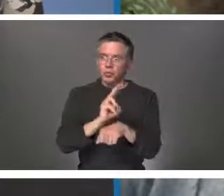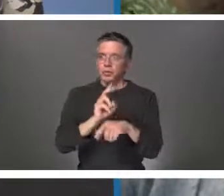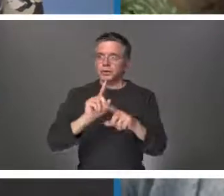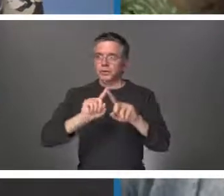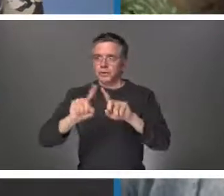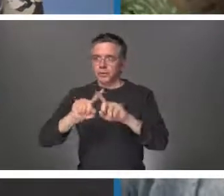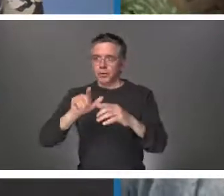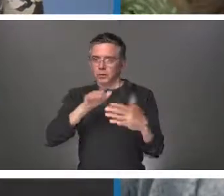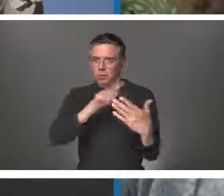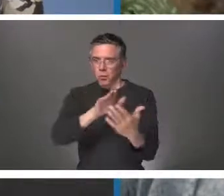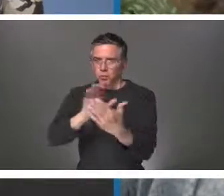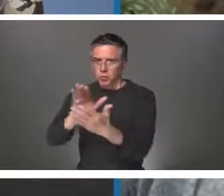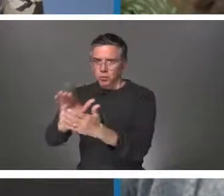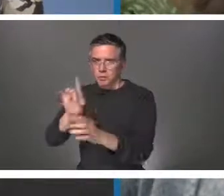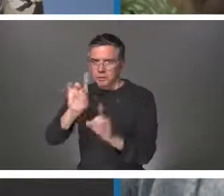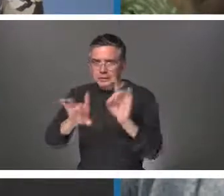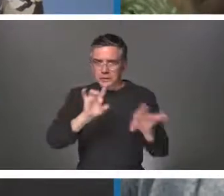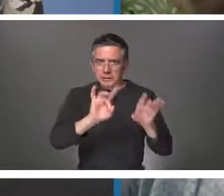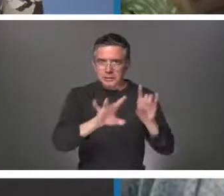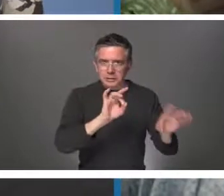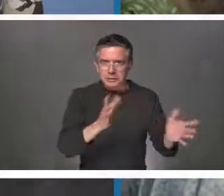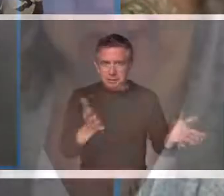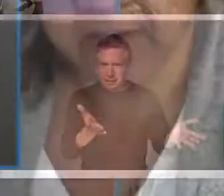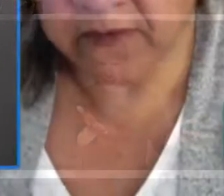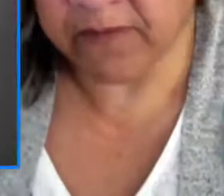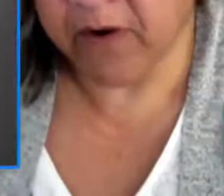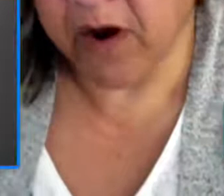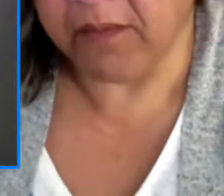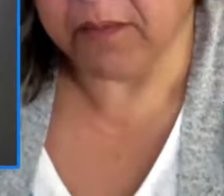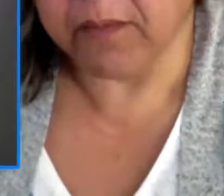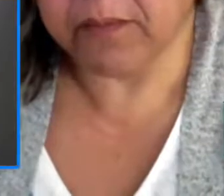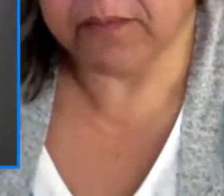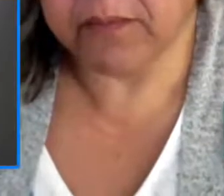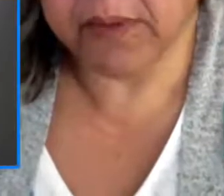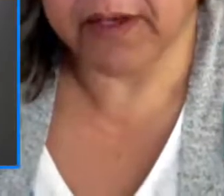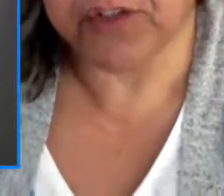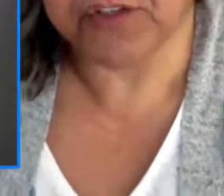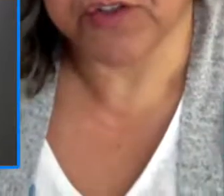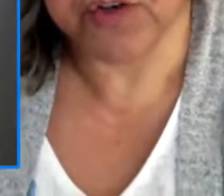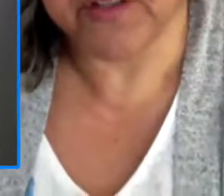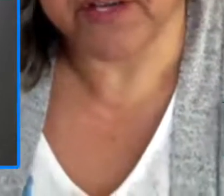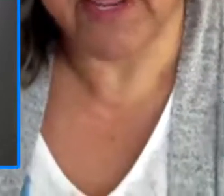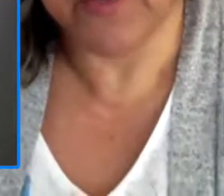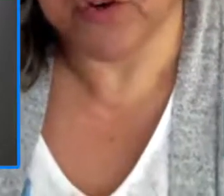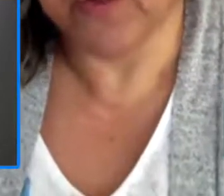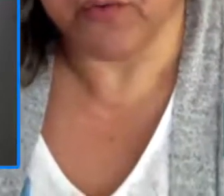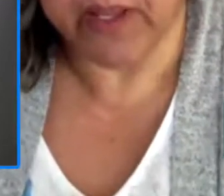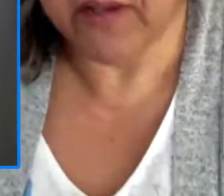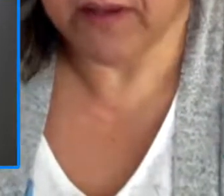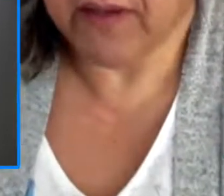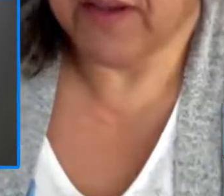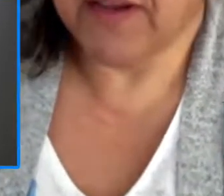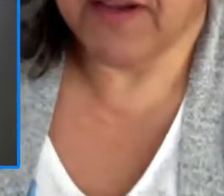You know, getting clinics to expand from being just during the day during the week,